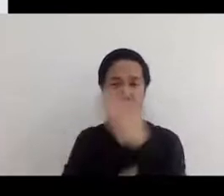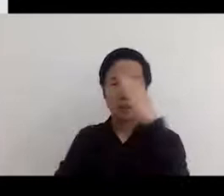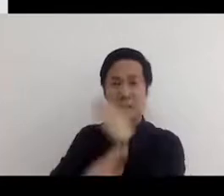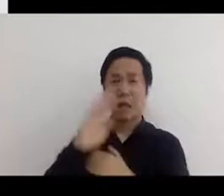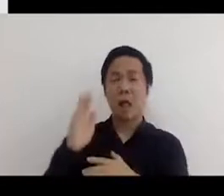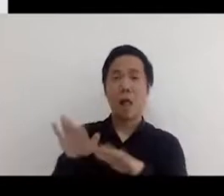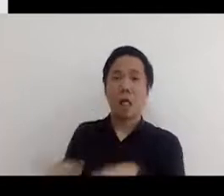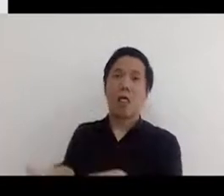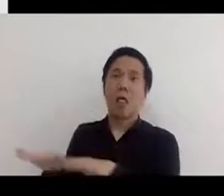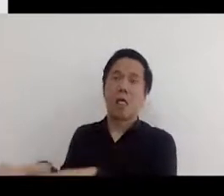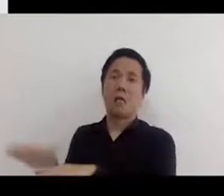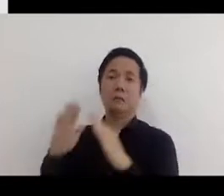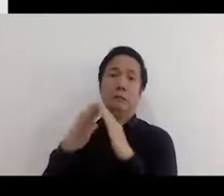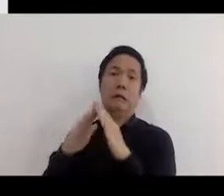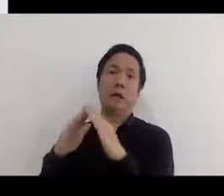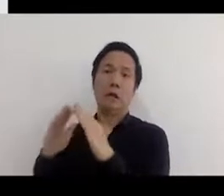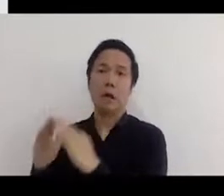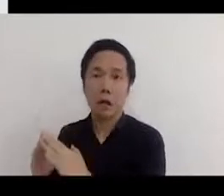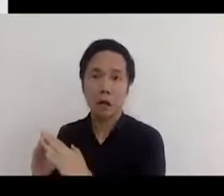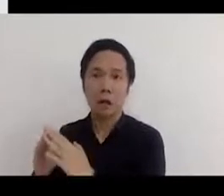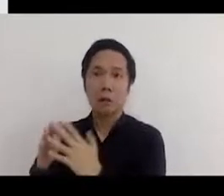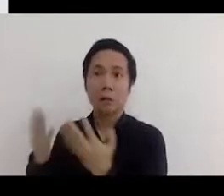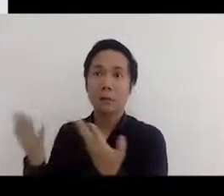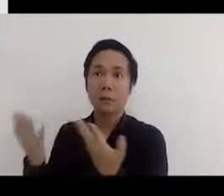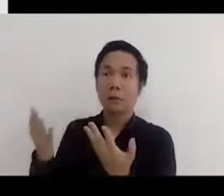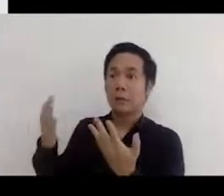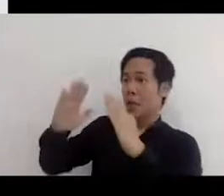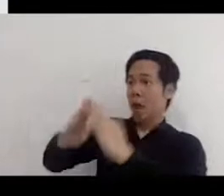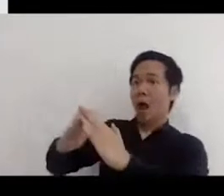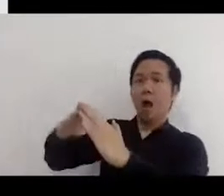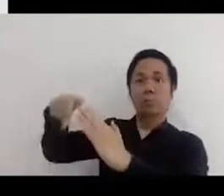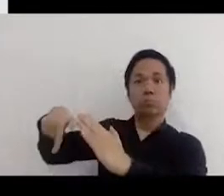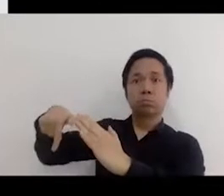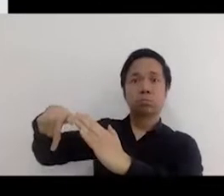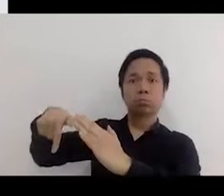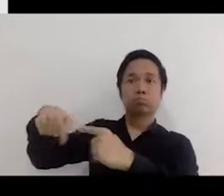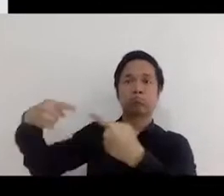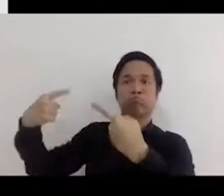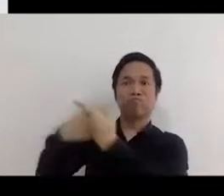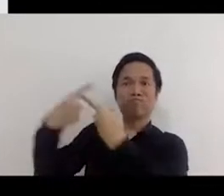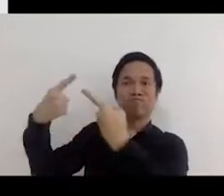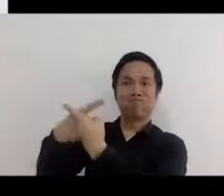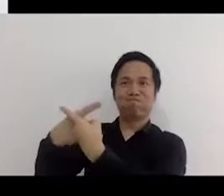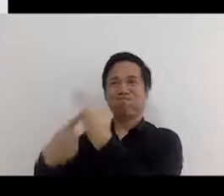They were unable to reach out to the volunteers of organizations of persons with disabilities in times of distress.